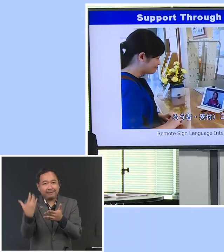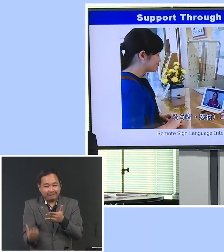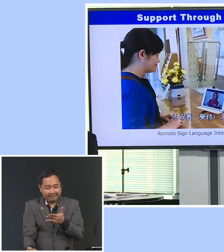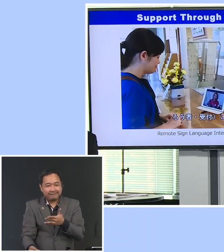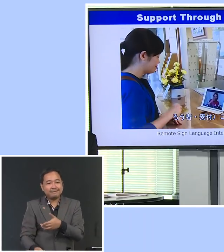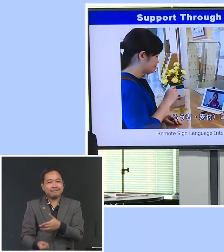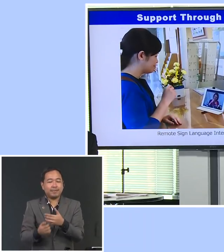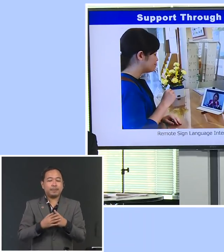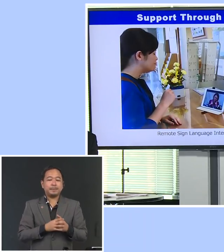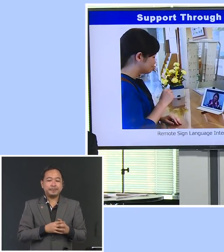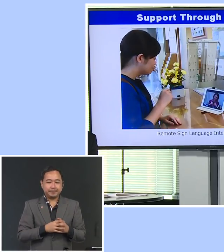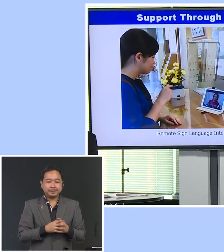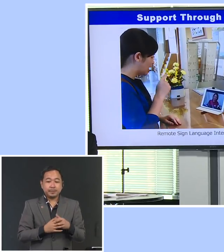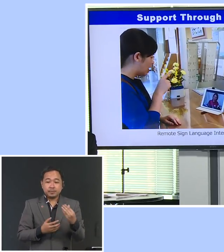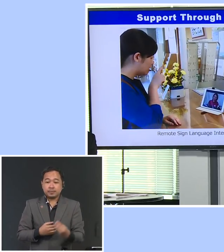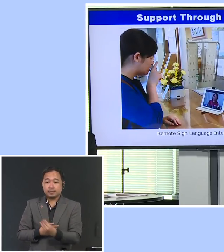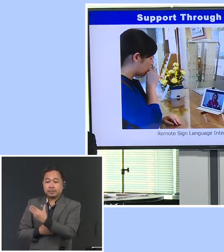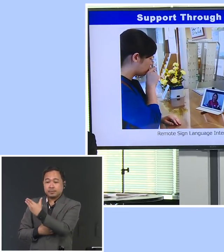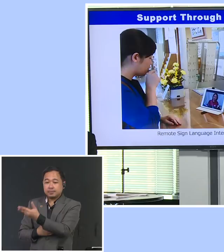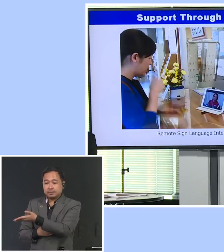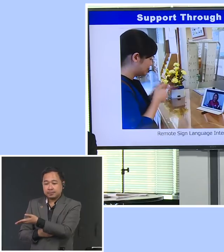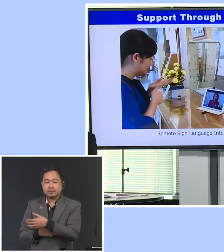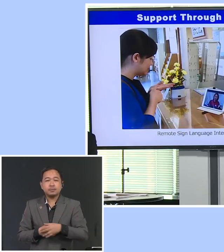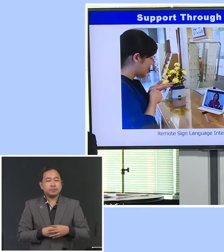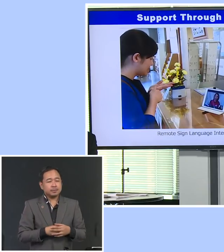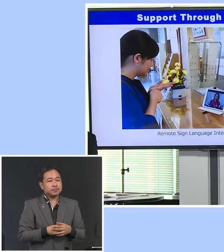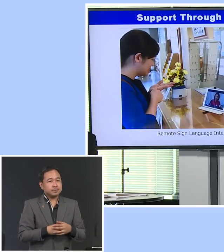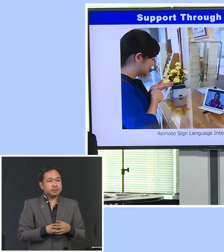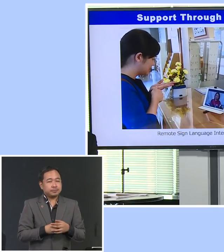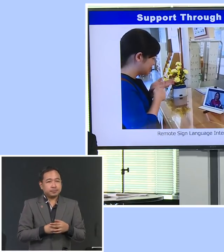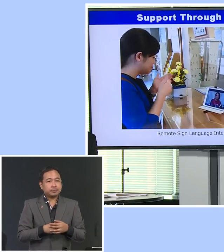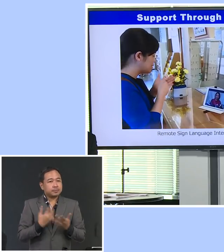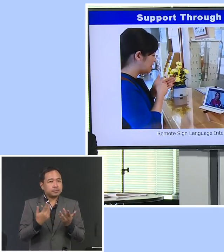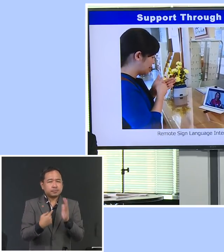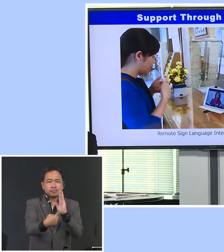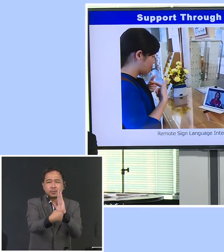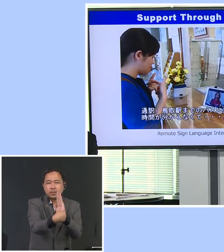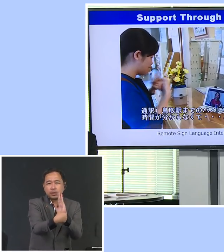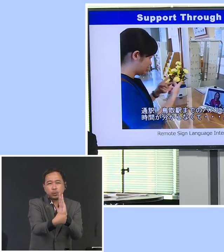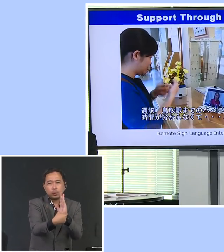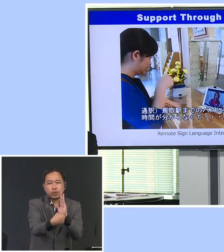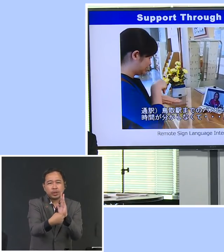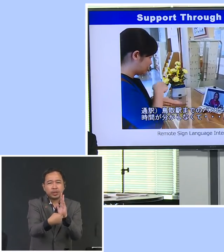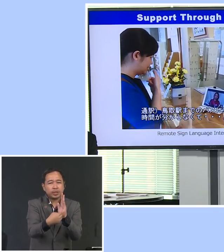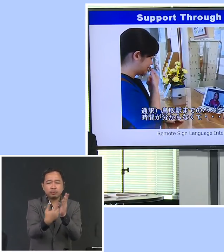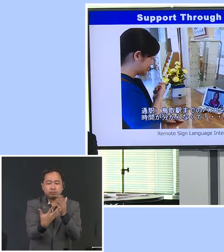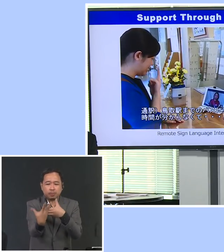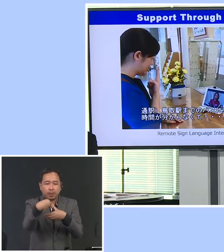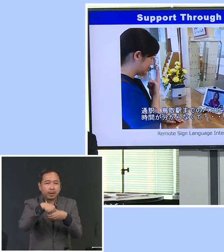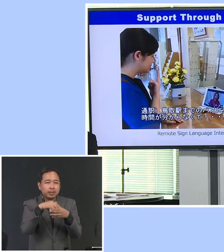So they have a school of sign language or they started sign language as a part of their curriculum.